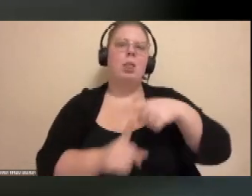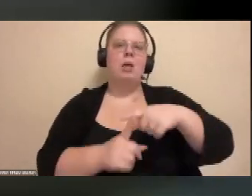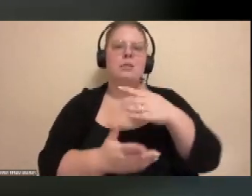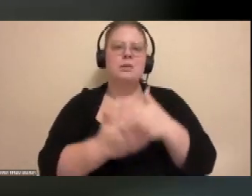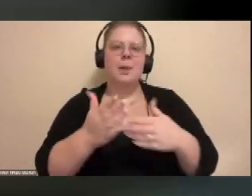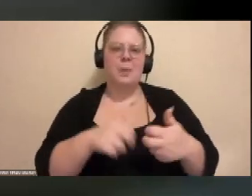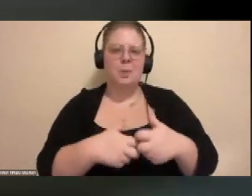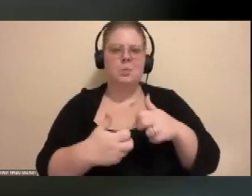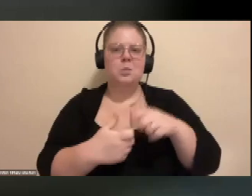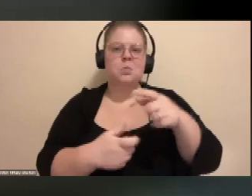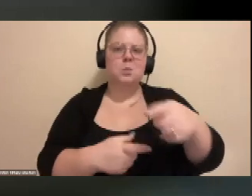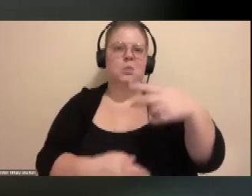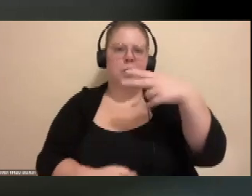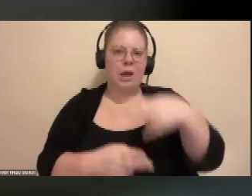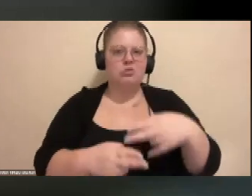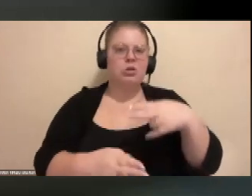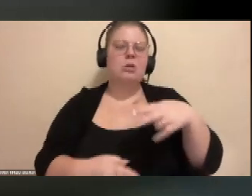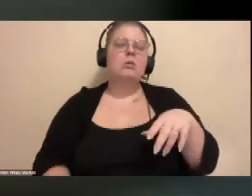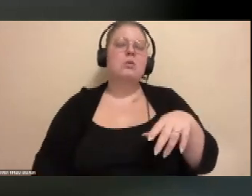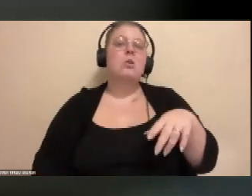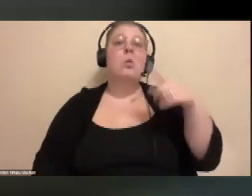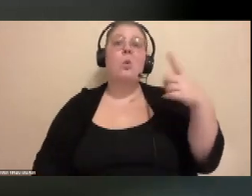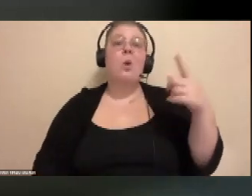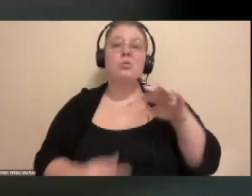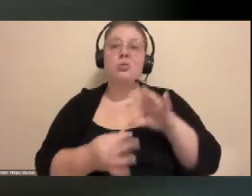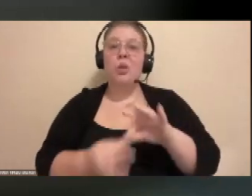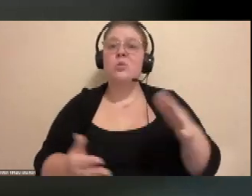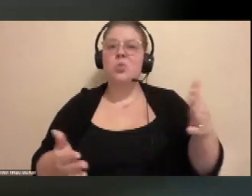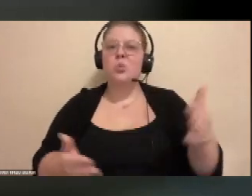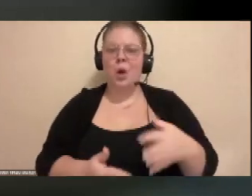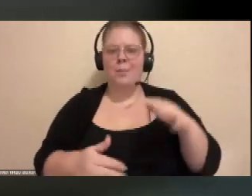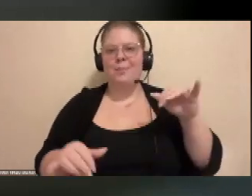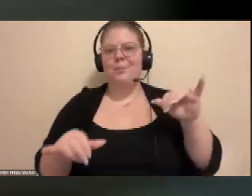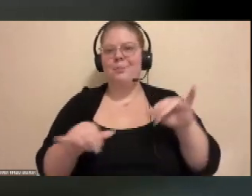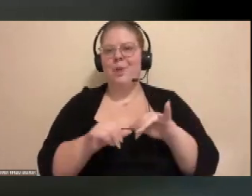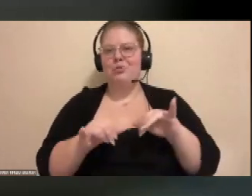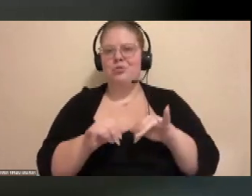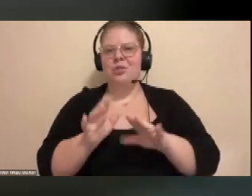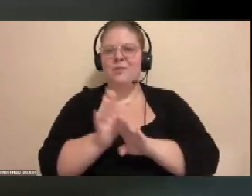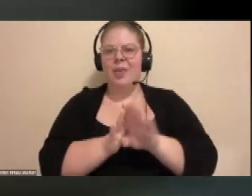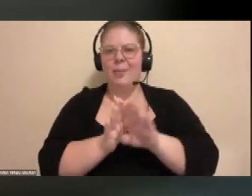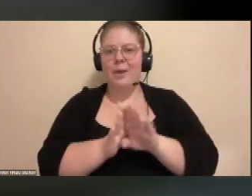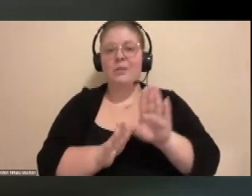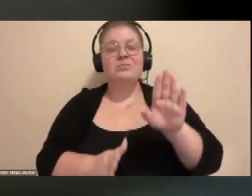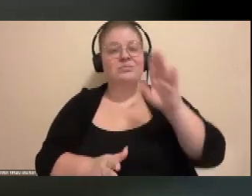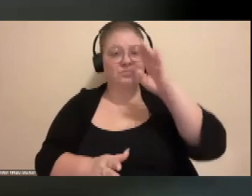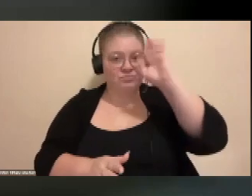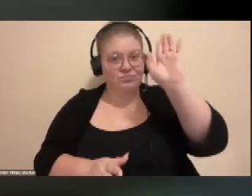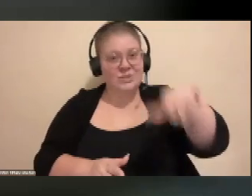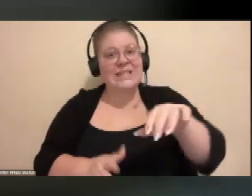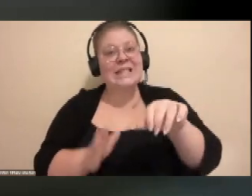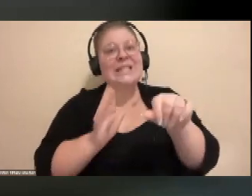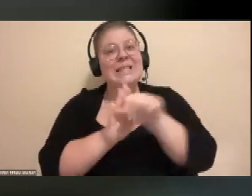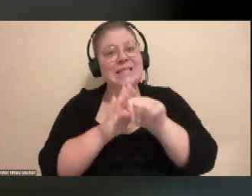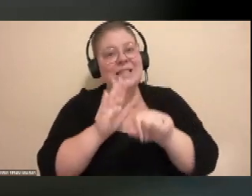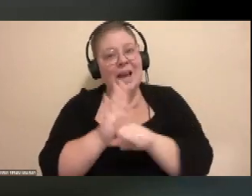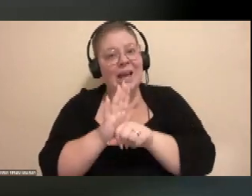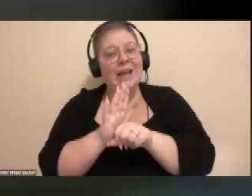One of them goes back to measure development. I think states are looking at diversity,